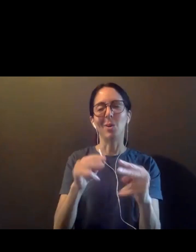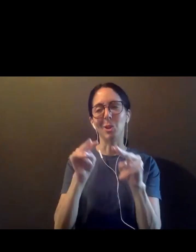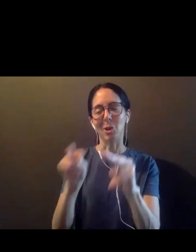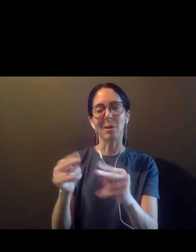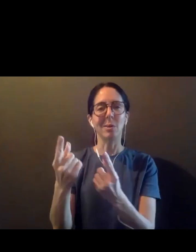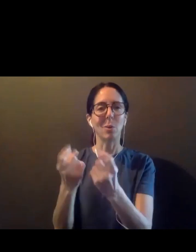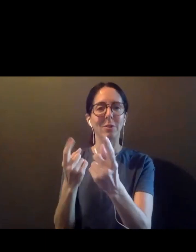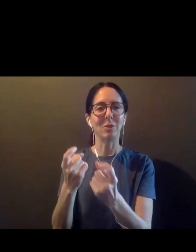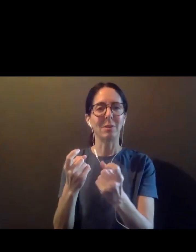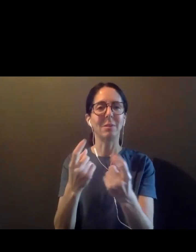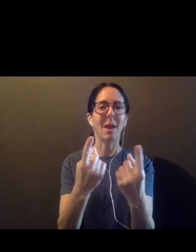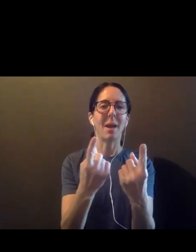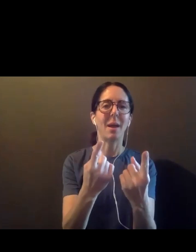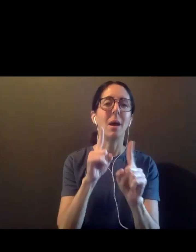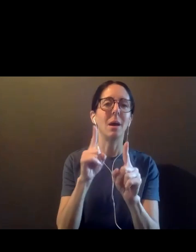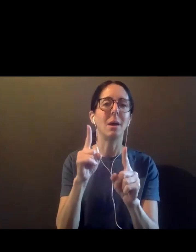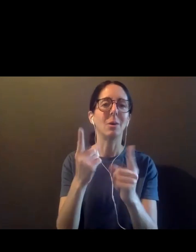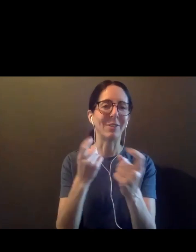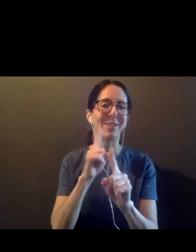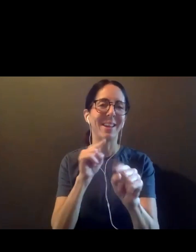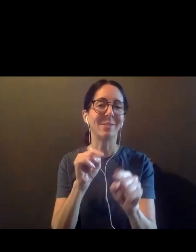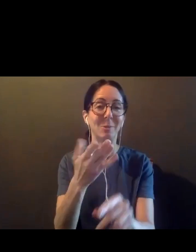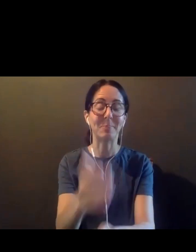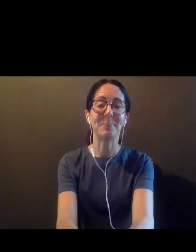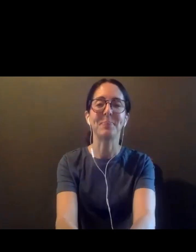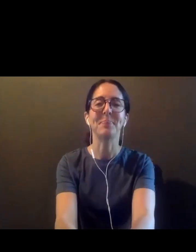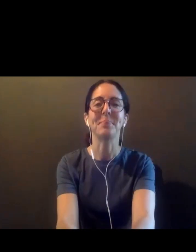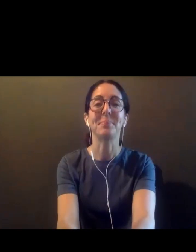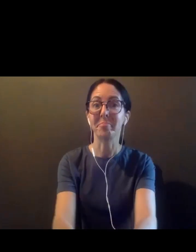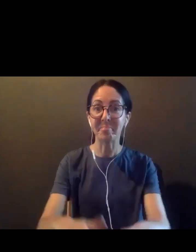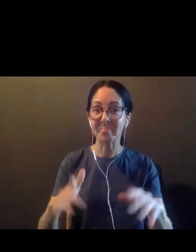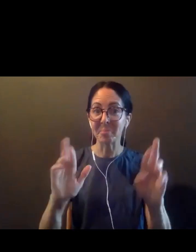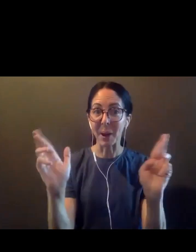You feel ready? Okay.